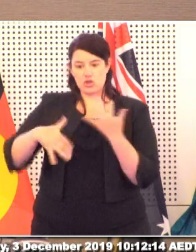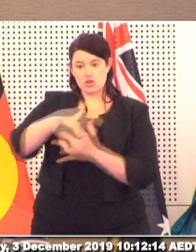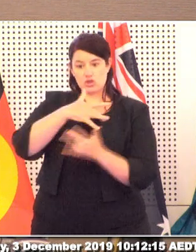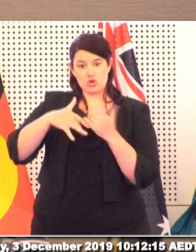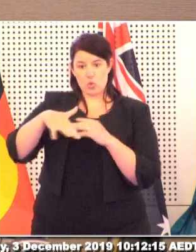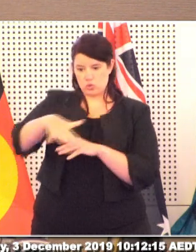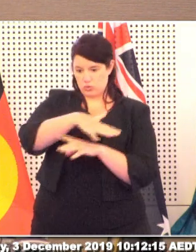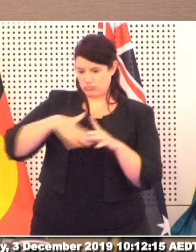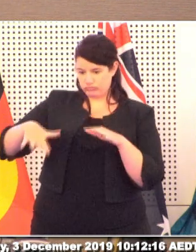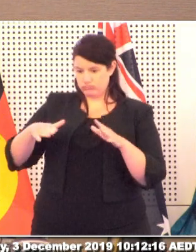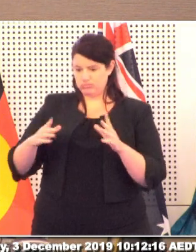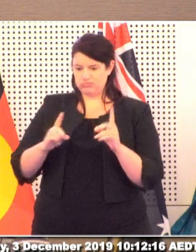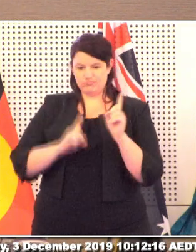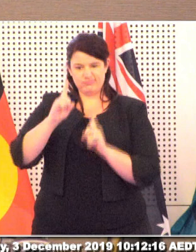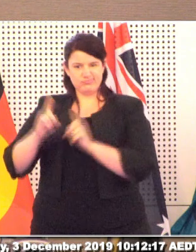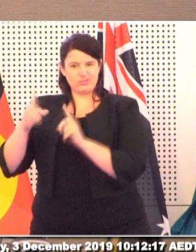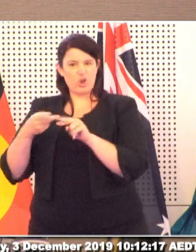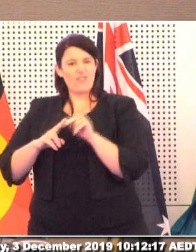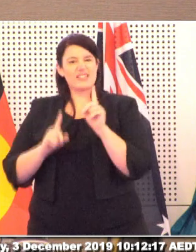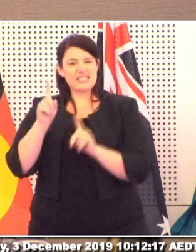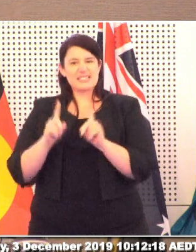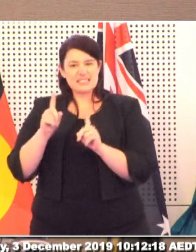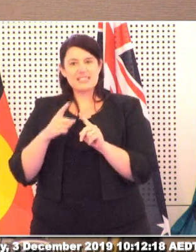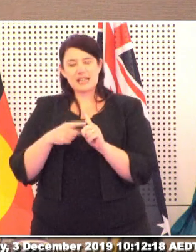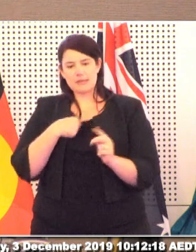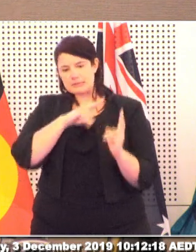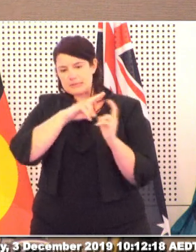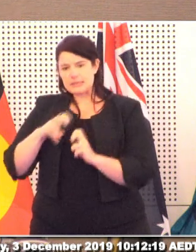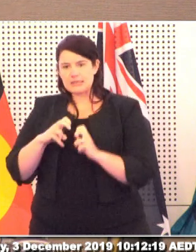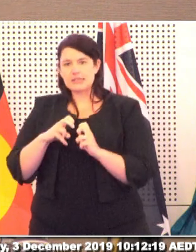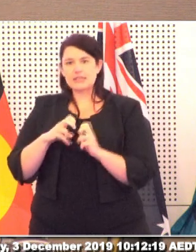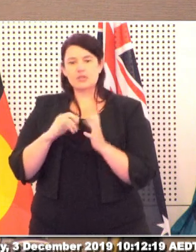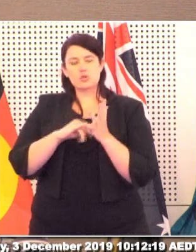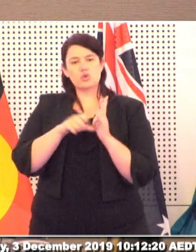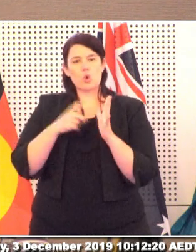cities and I’m particularly interested in social inequalities in cities, and I’ve